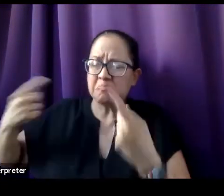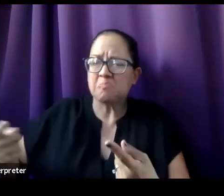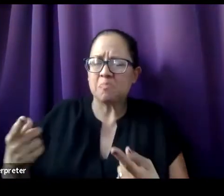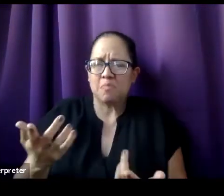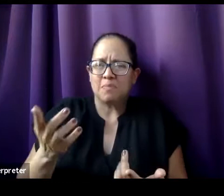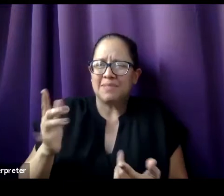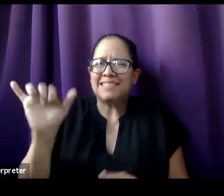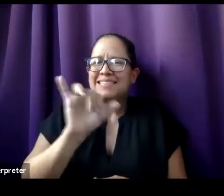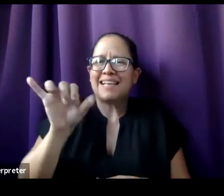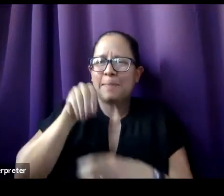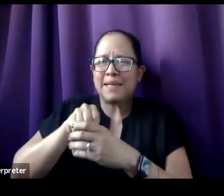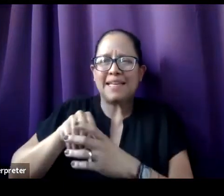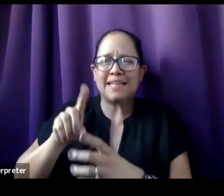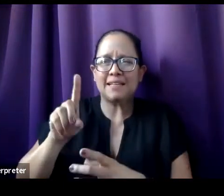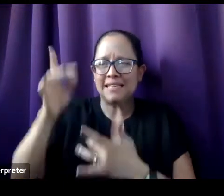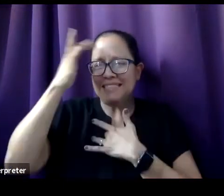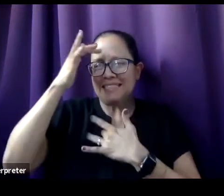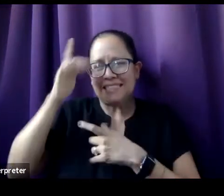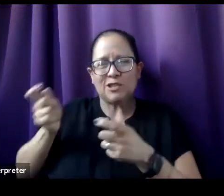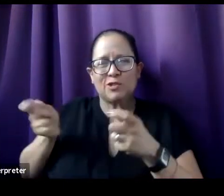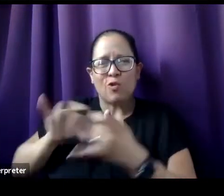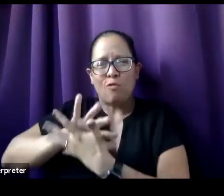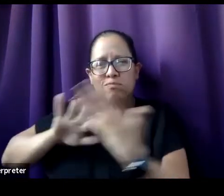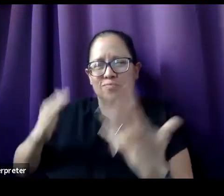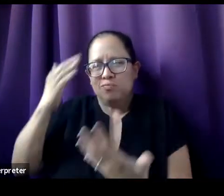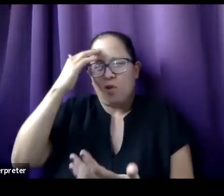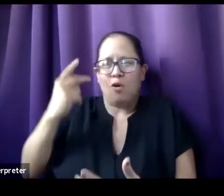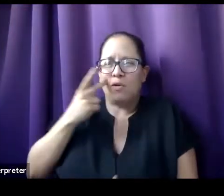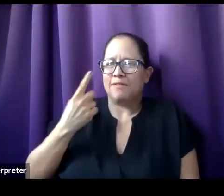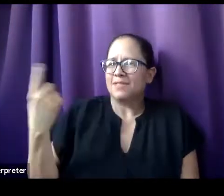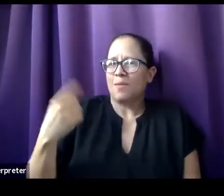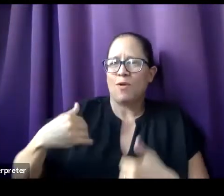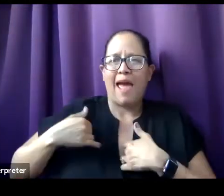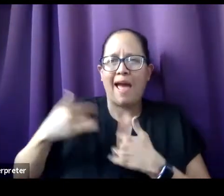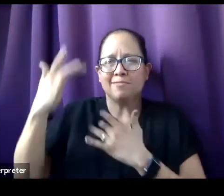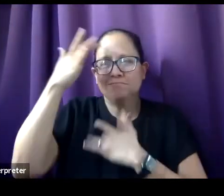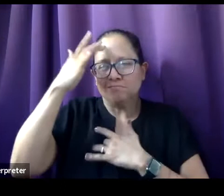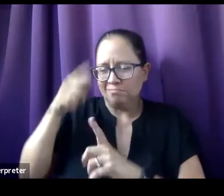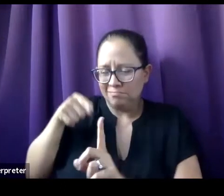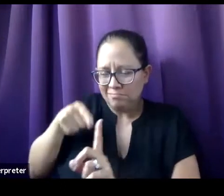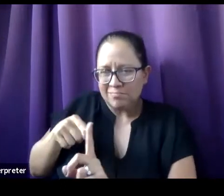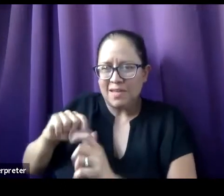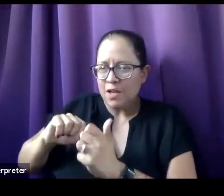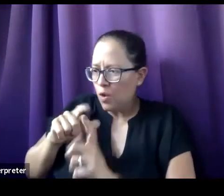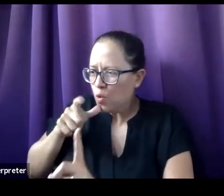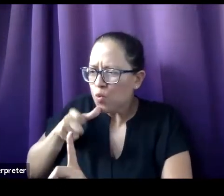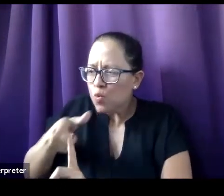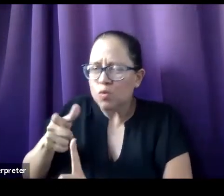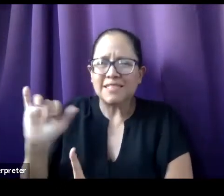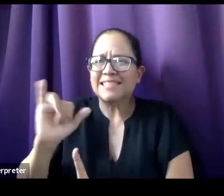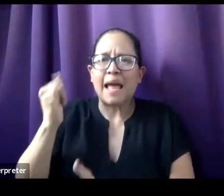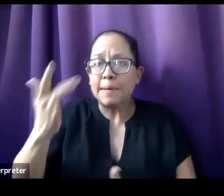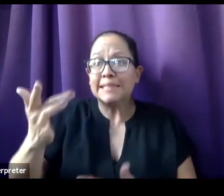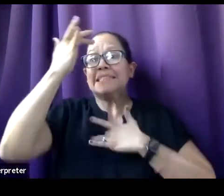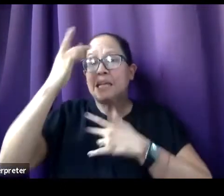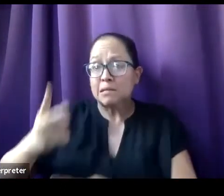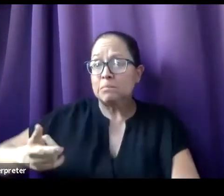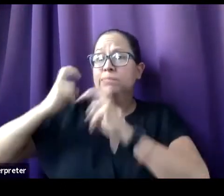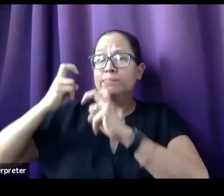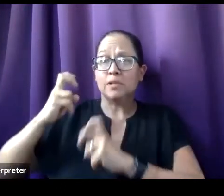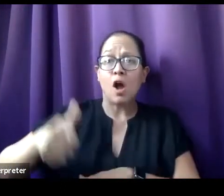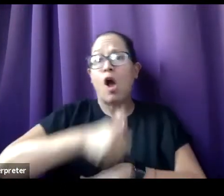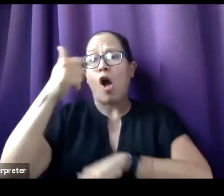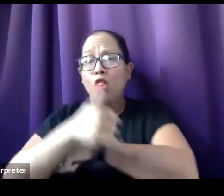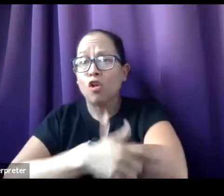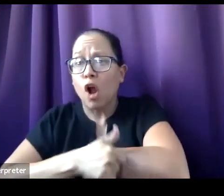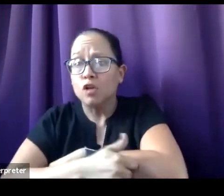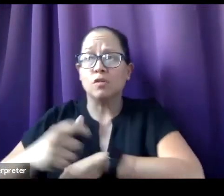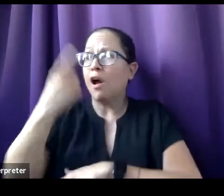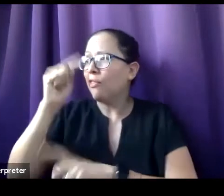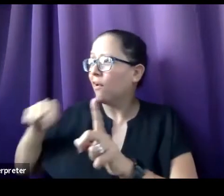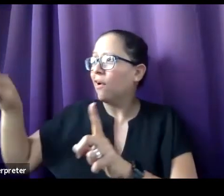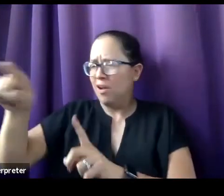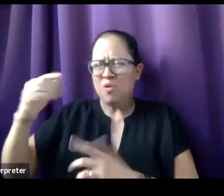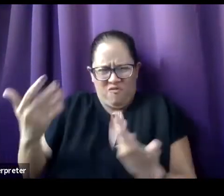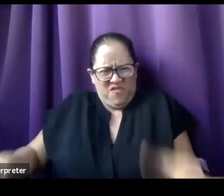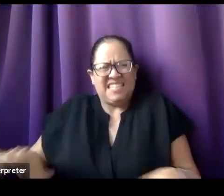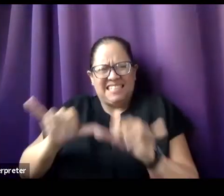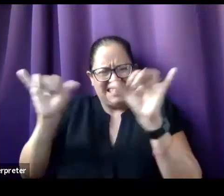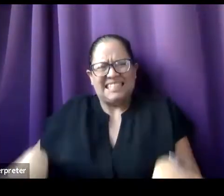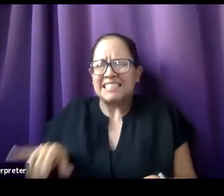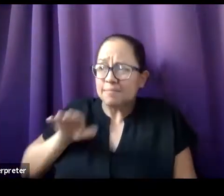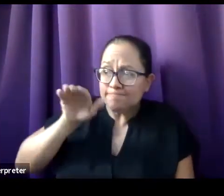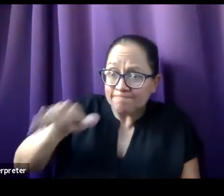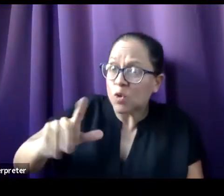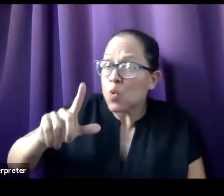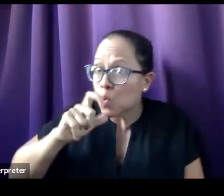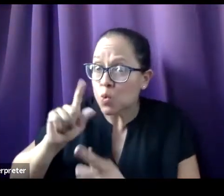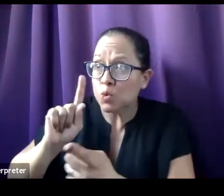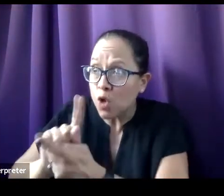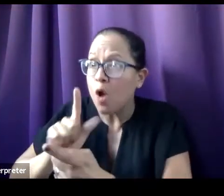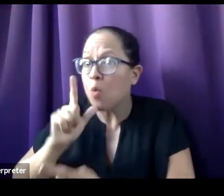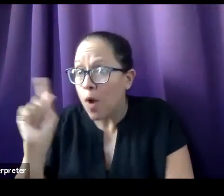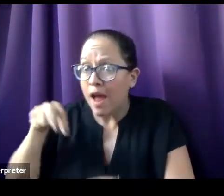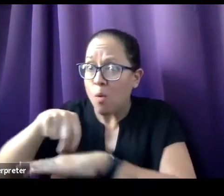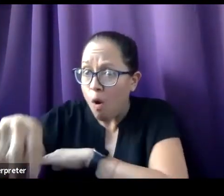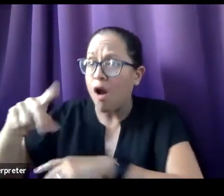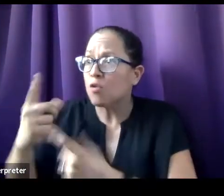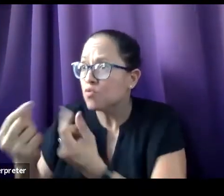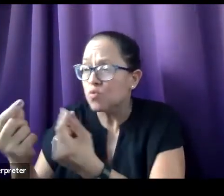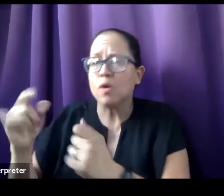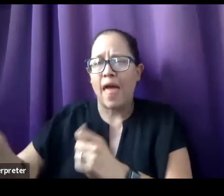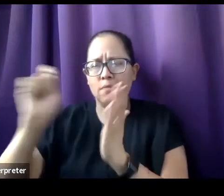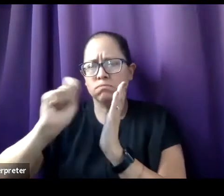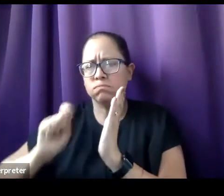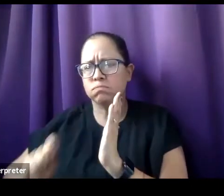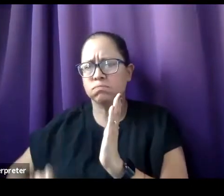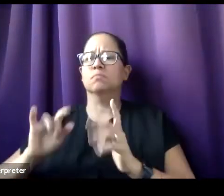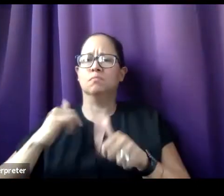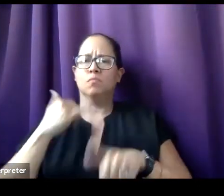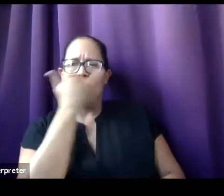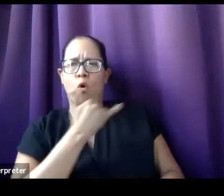connecting to them, can effectively, find out from that individual who they've been there, so that those near them can be notified that they may have come into contact with somebody who has, has a contagious disease, my personal experience with contact